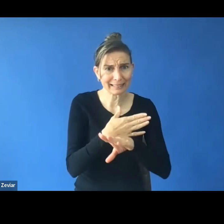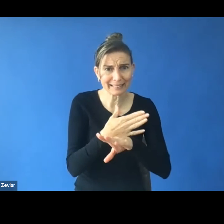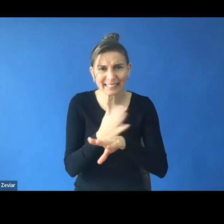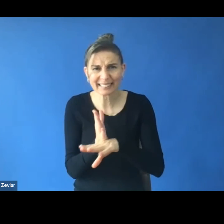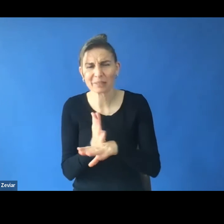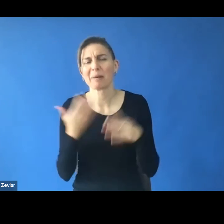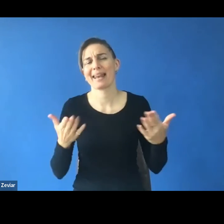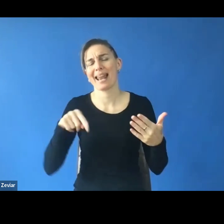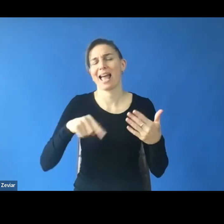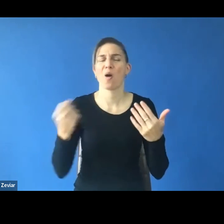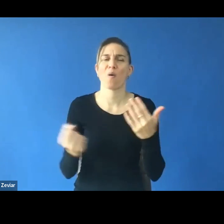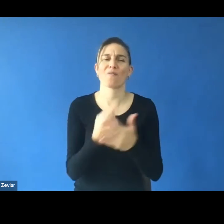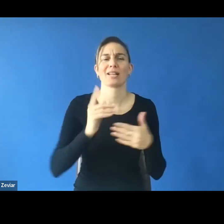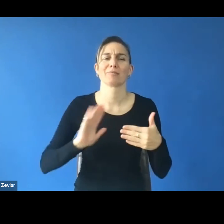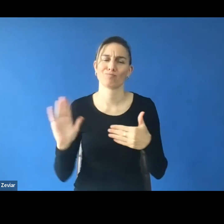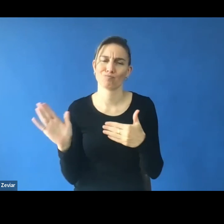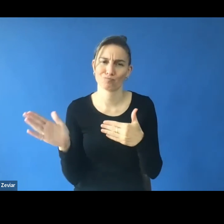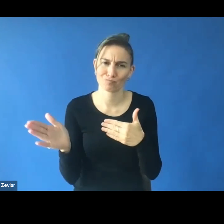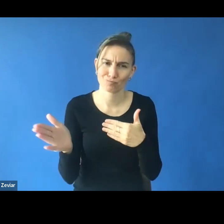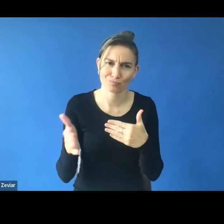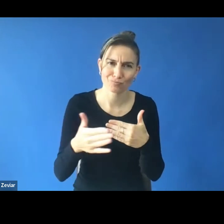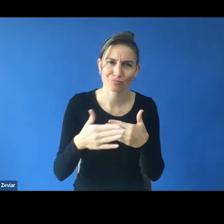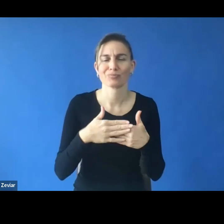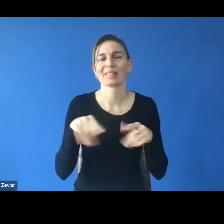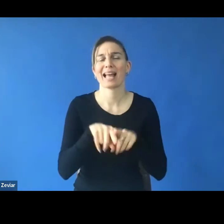This is the end of the event and the end of the i2i programme.